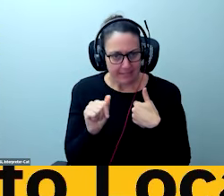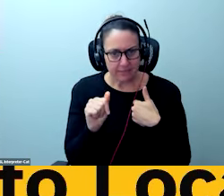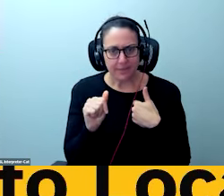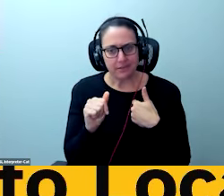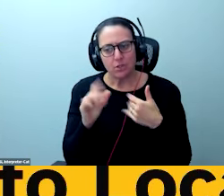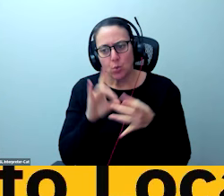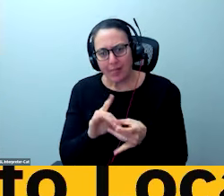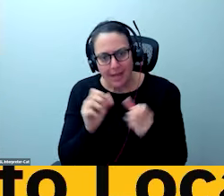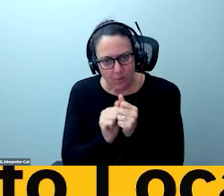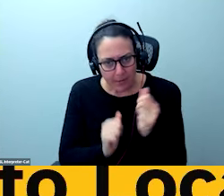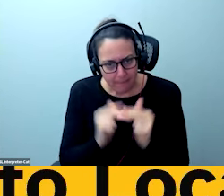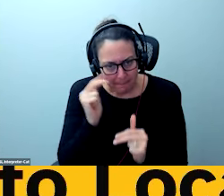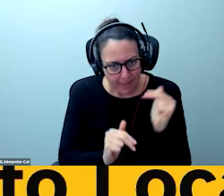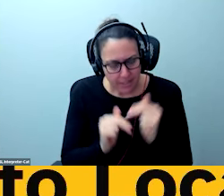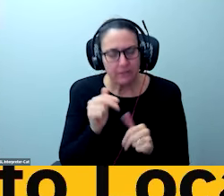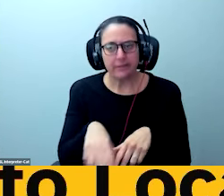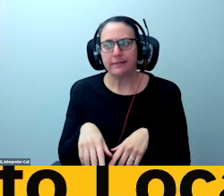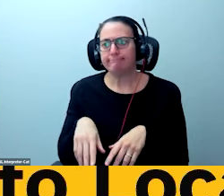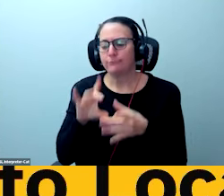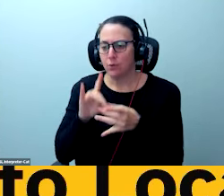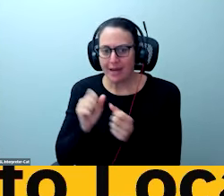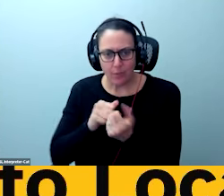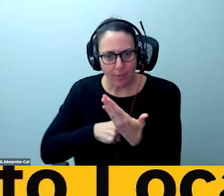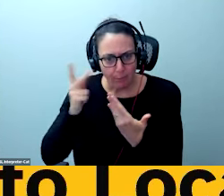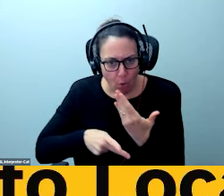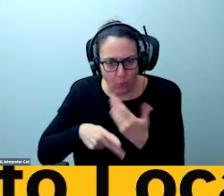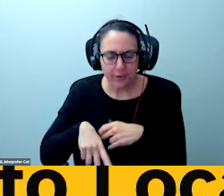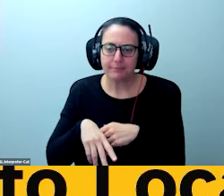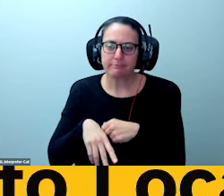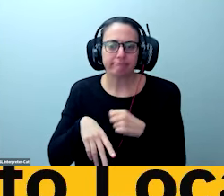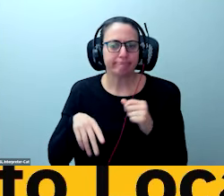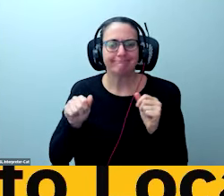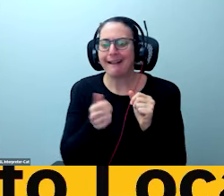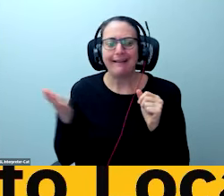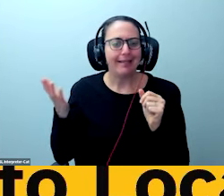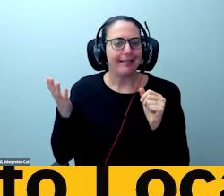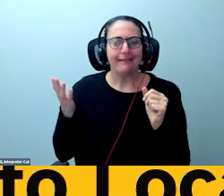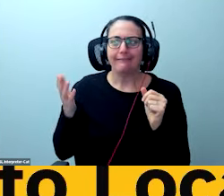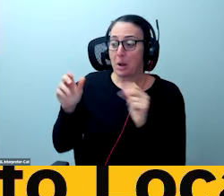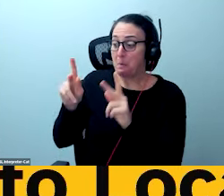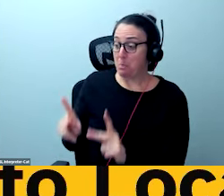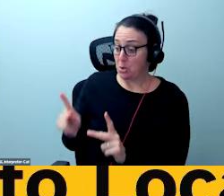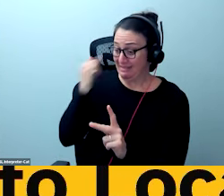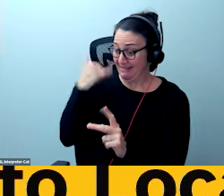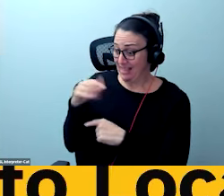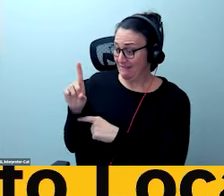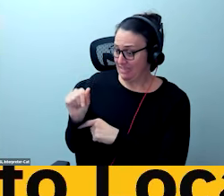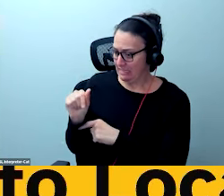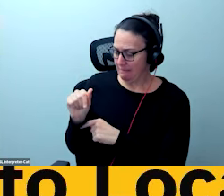our programs, really anything that a person with a disability could be interacting with,